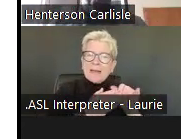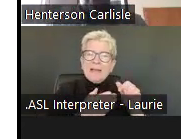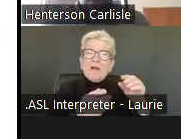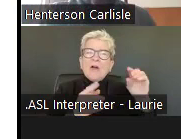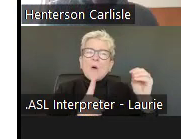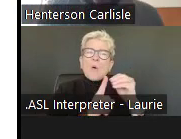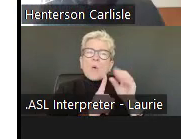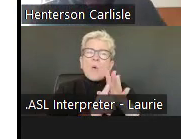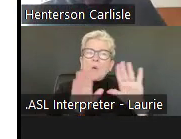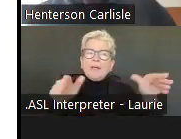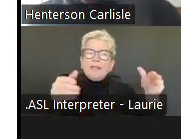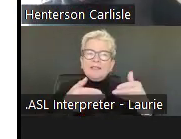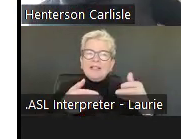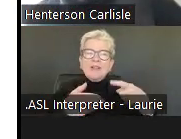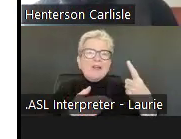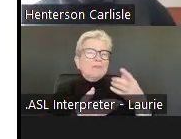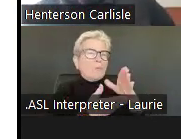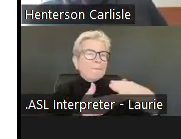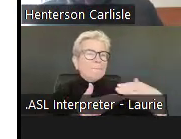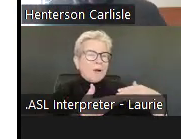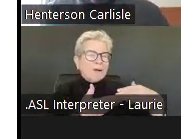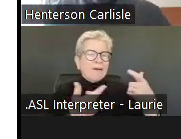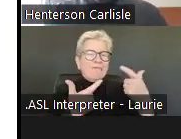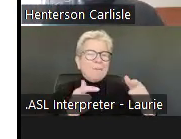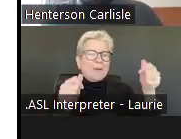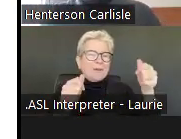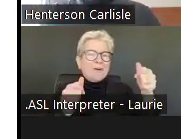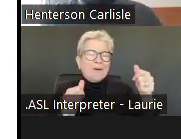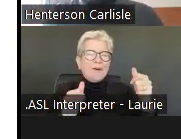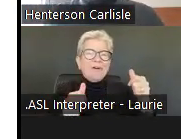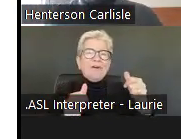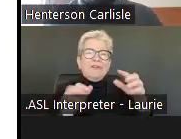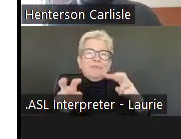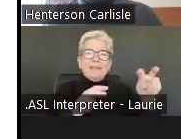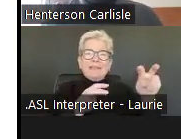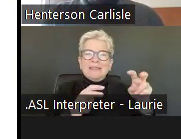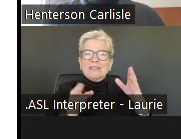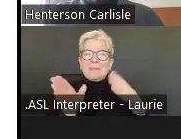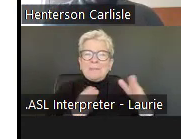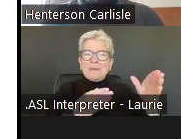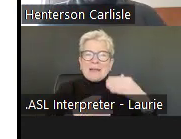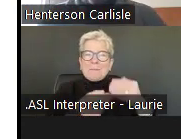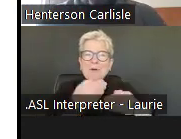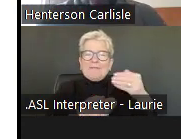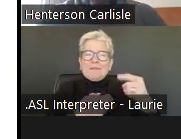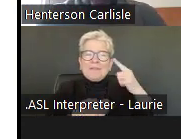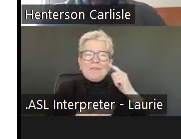one part of a larger transition planning process for schools and for students.